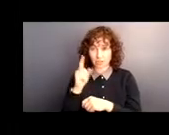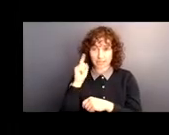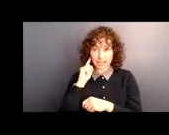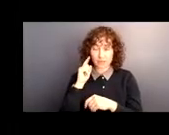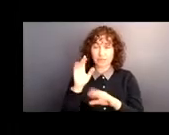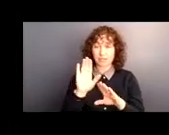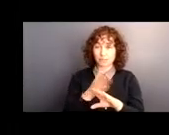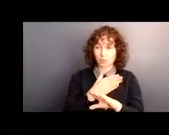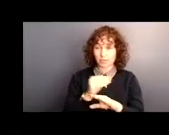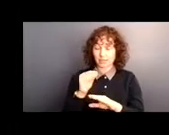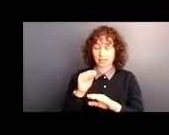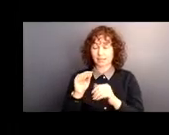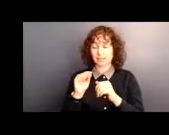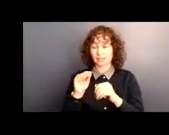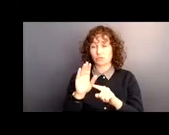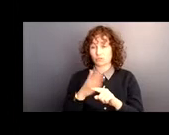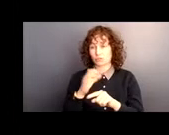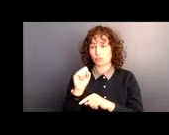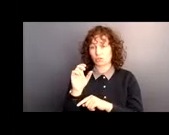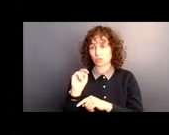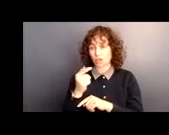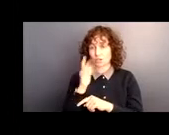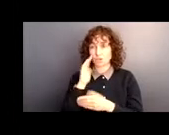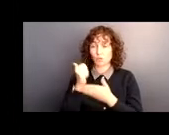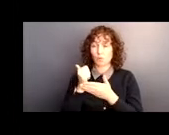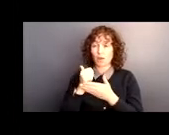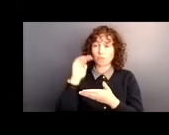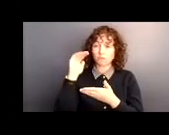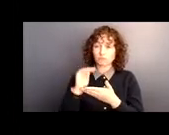and songs helped decrease the time it took to transition,